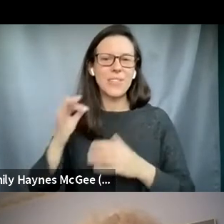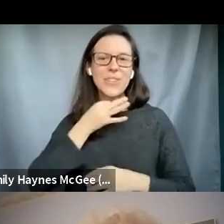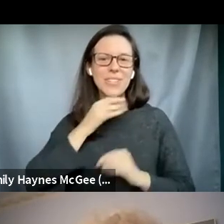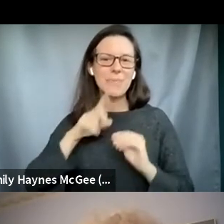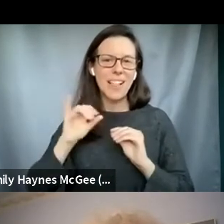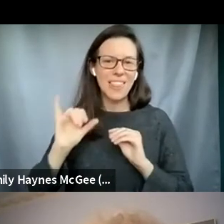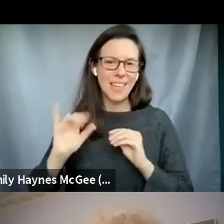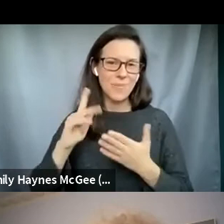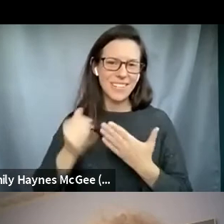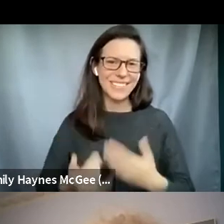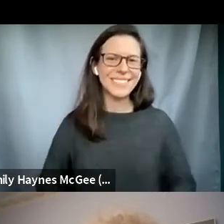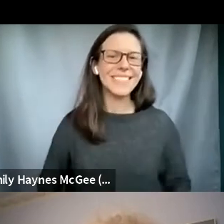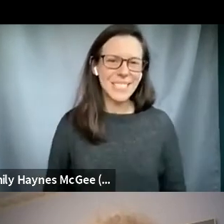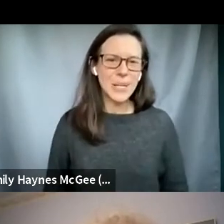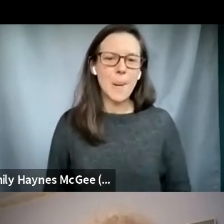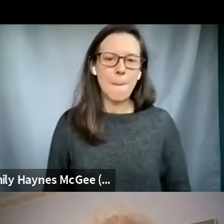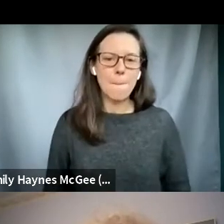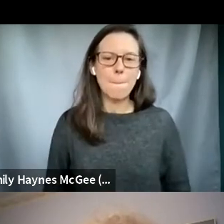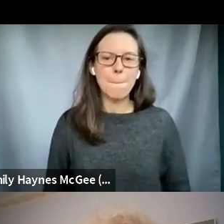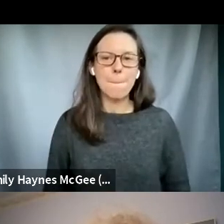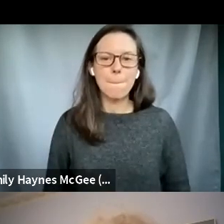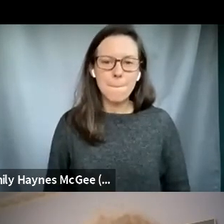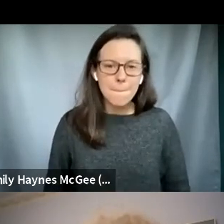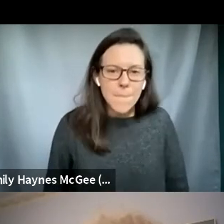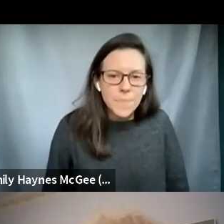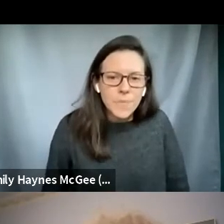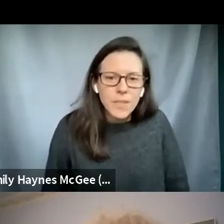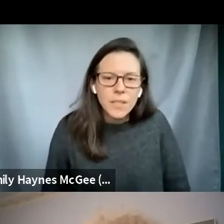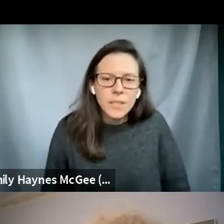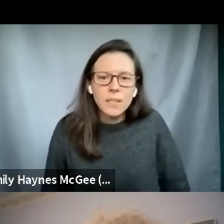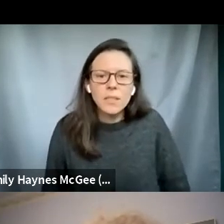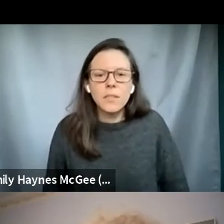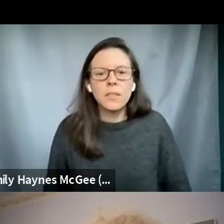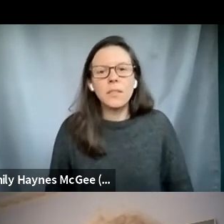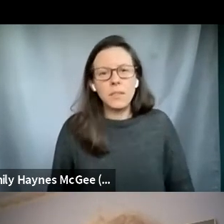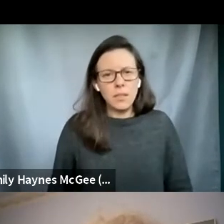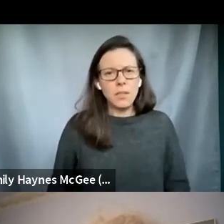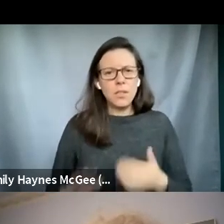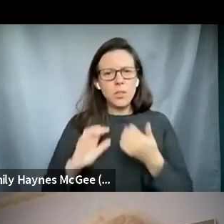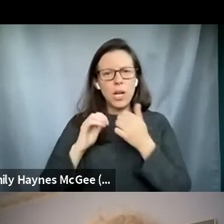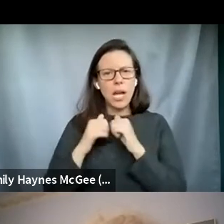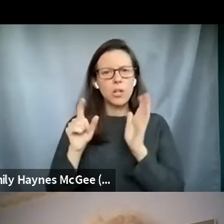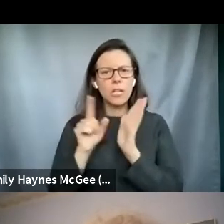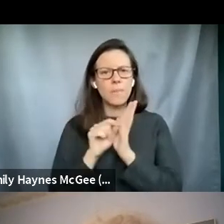project. Oh, another question. What are and hour do the publication parameters work exactly.